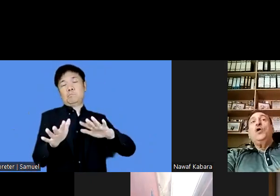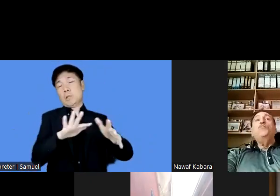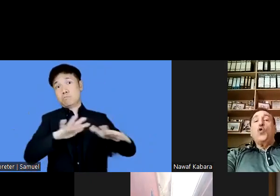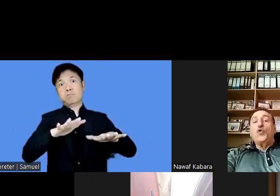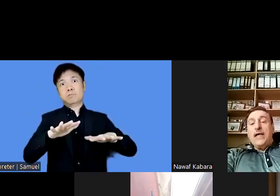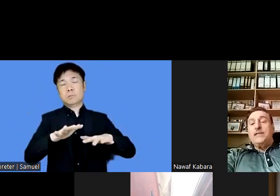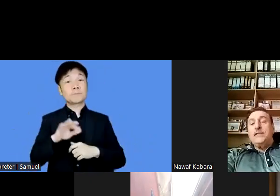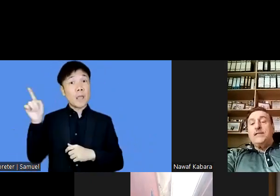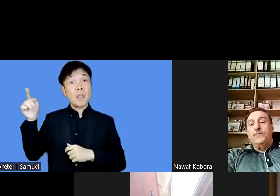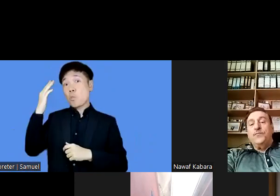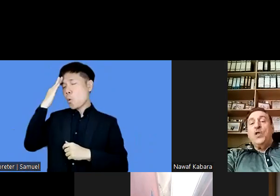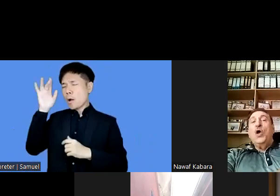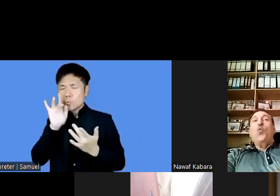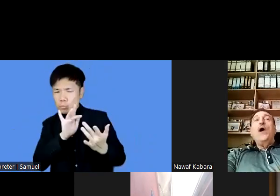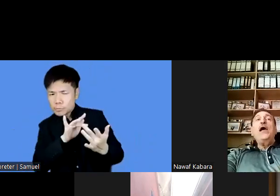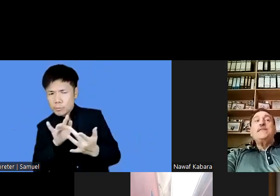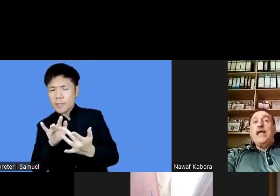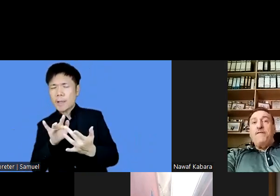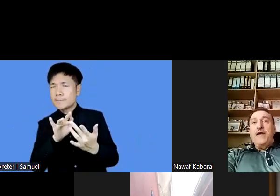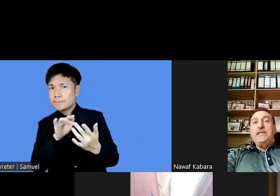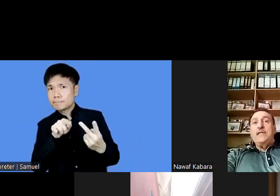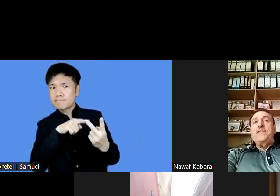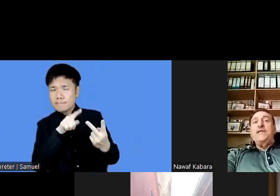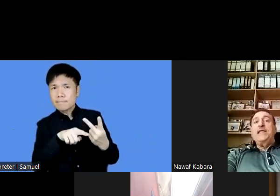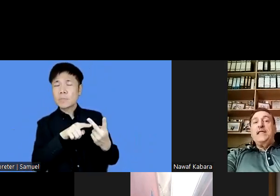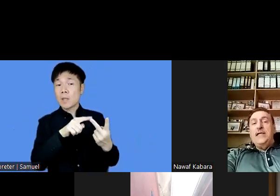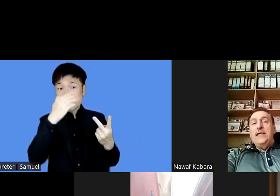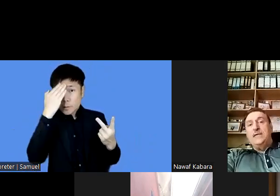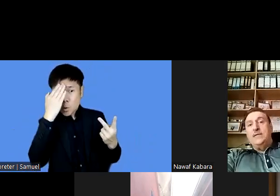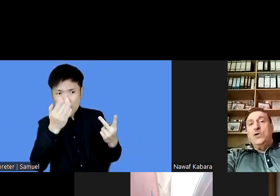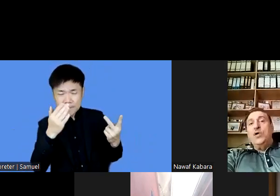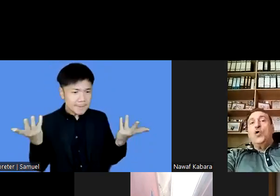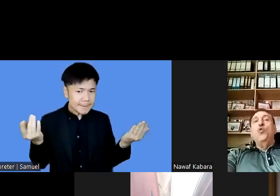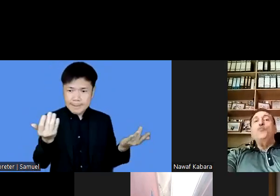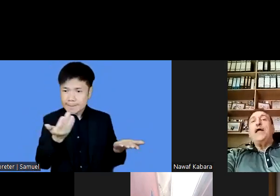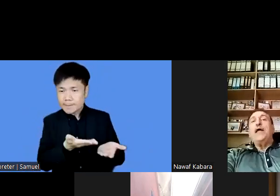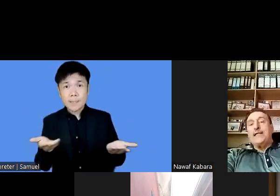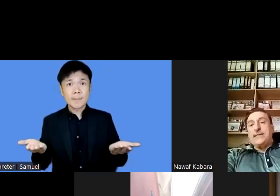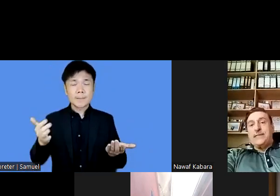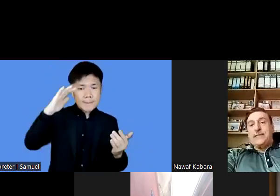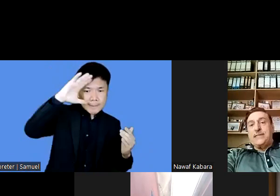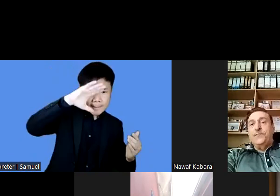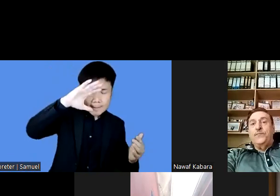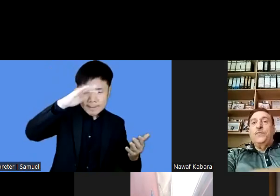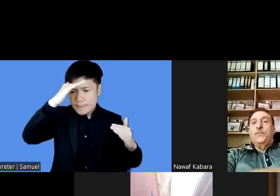contact, where they can find the things they need, whom to address.